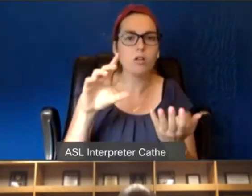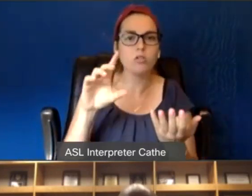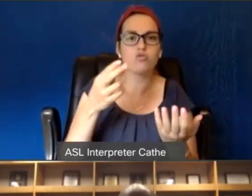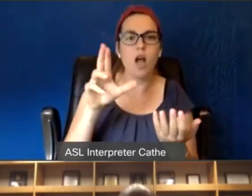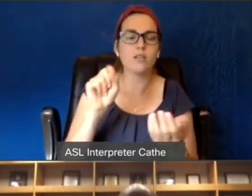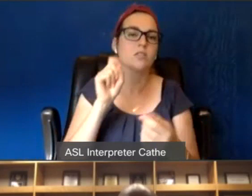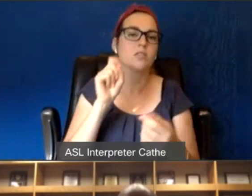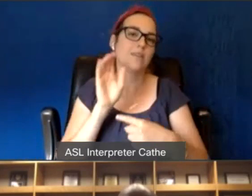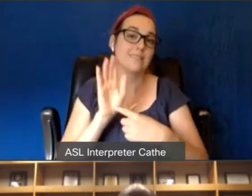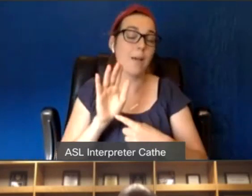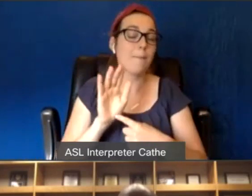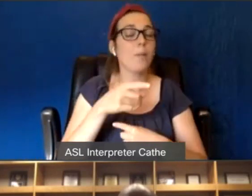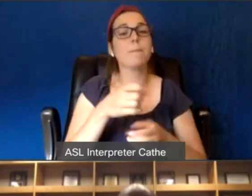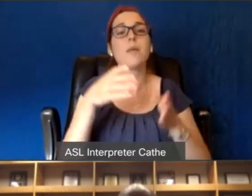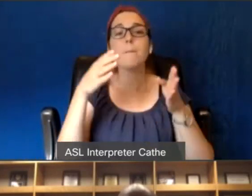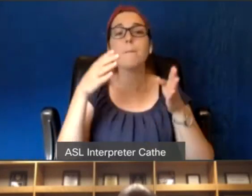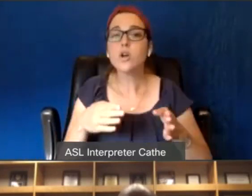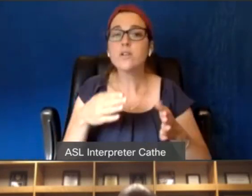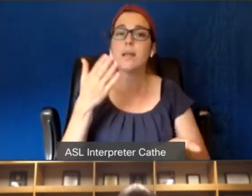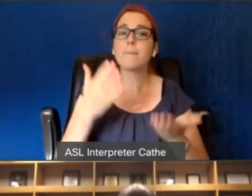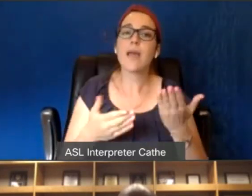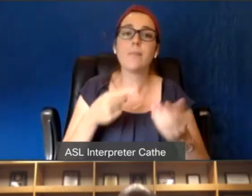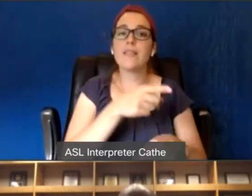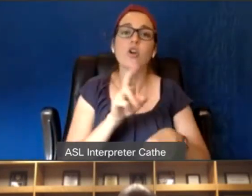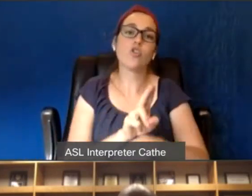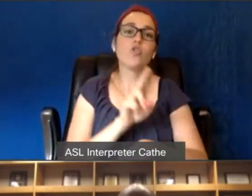using methamphetamine or cocaine while receiving MAT.